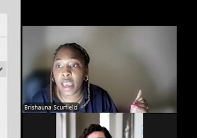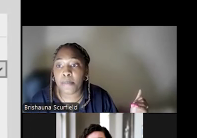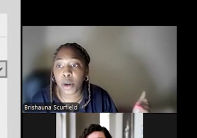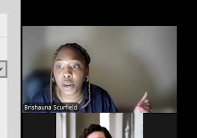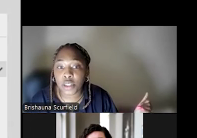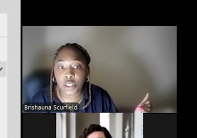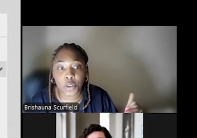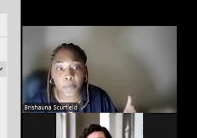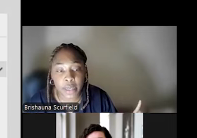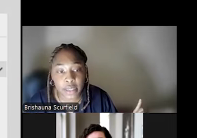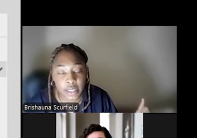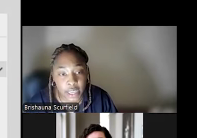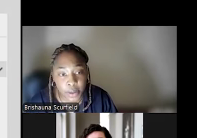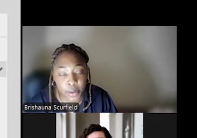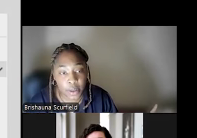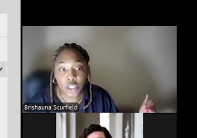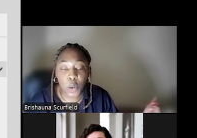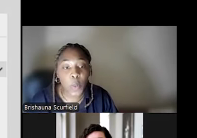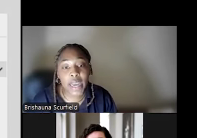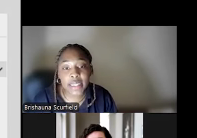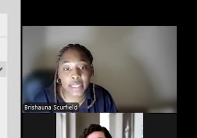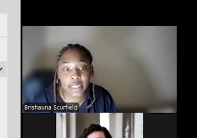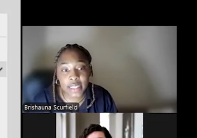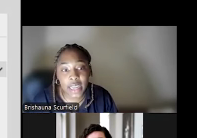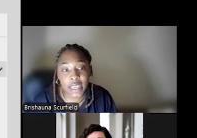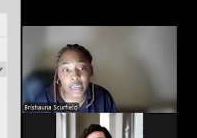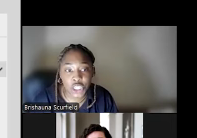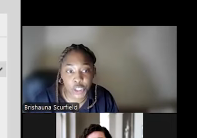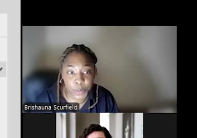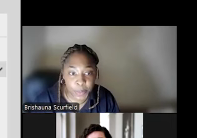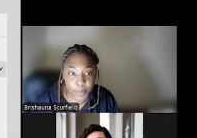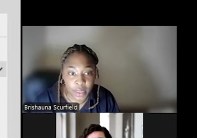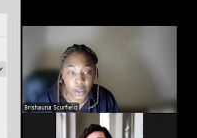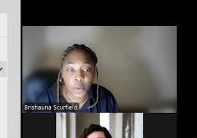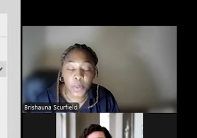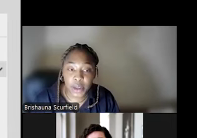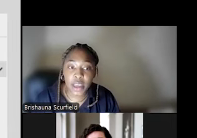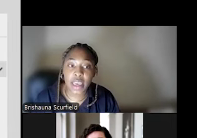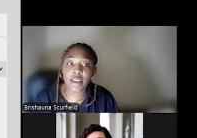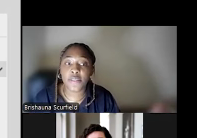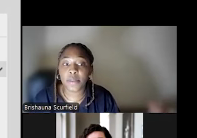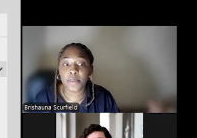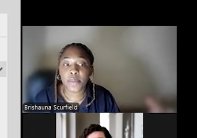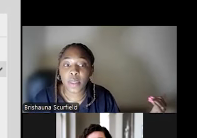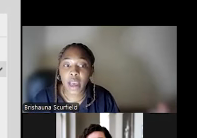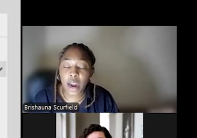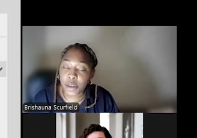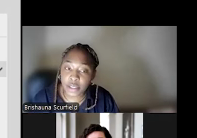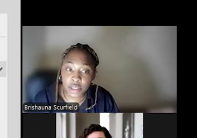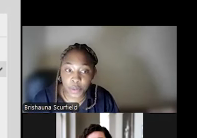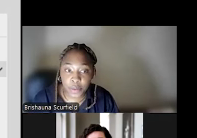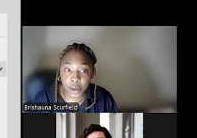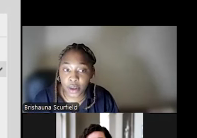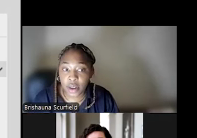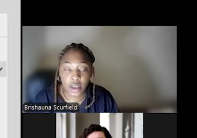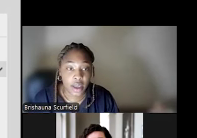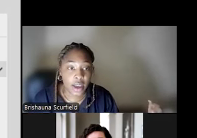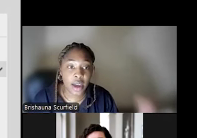a merged or split sale. So, why is this exactly an issue? Well, if I were using a screen reader,